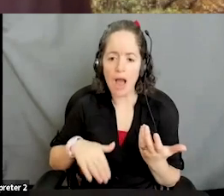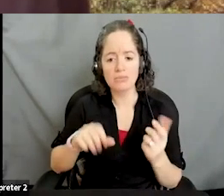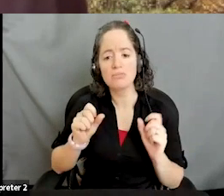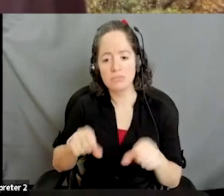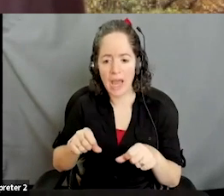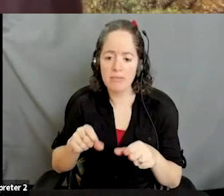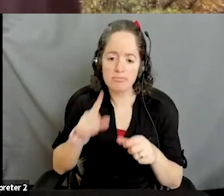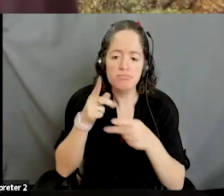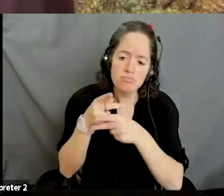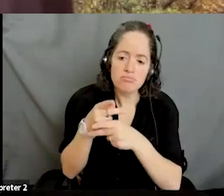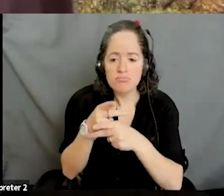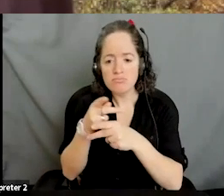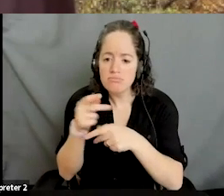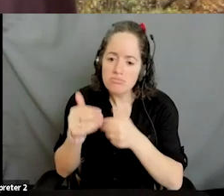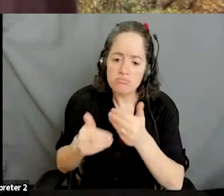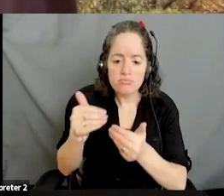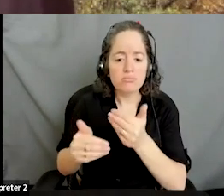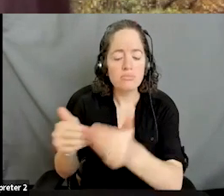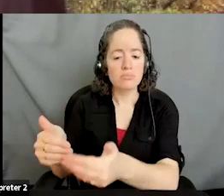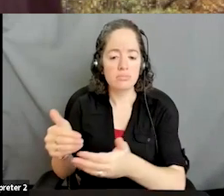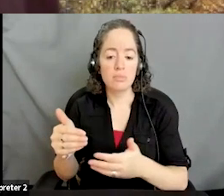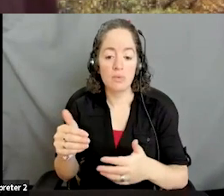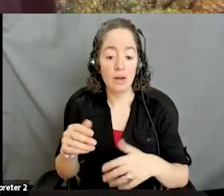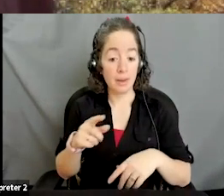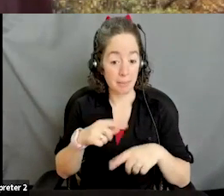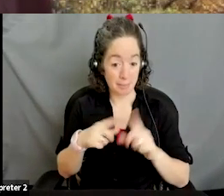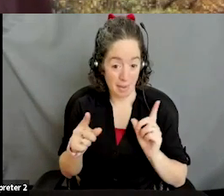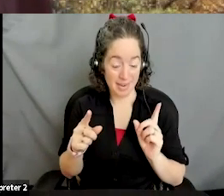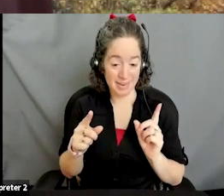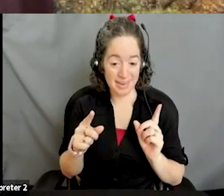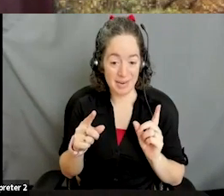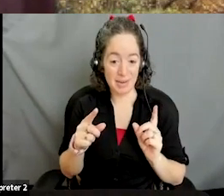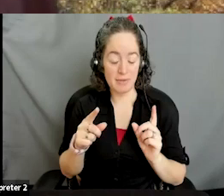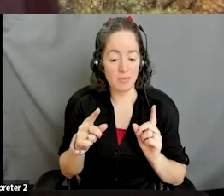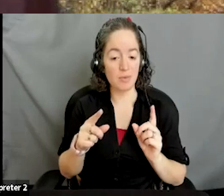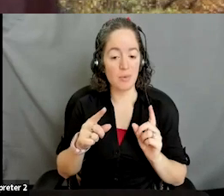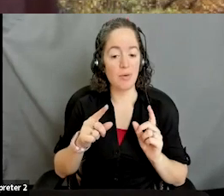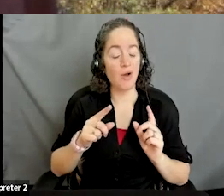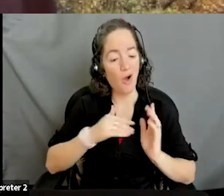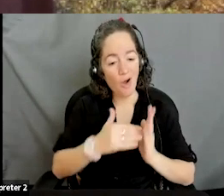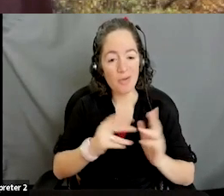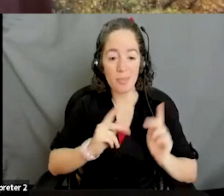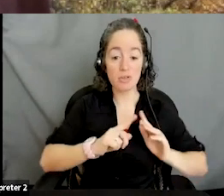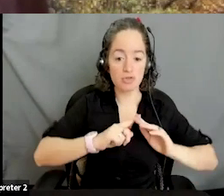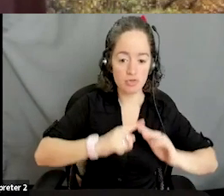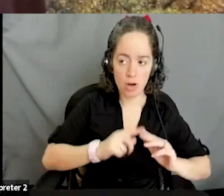That leads to a perceived notion of expense that's,